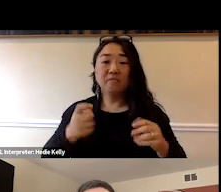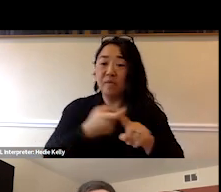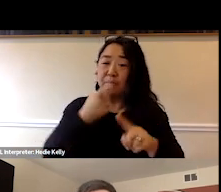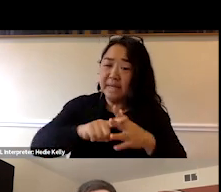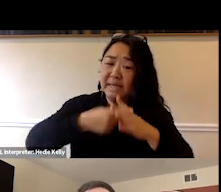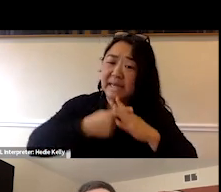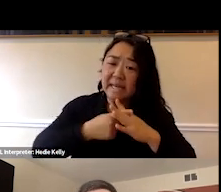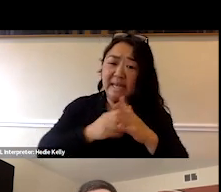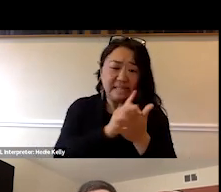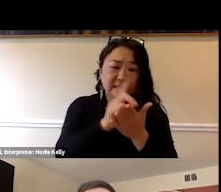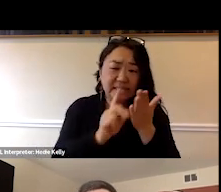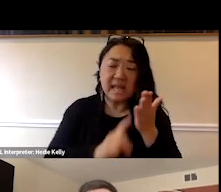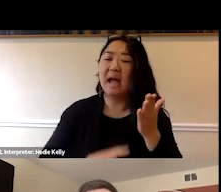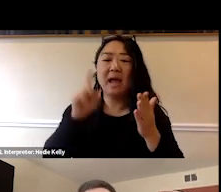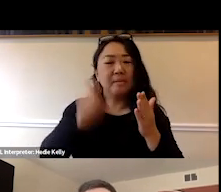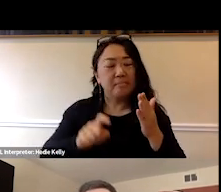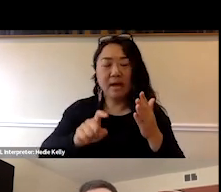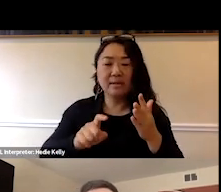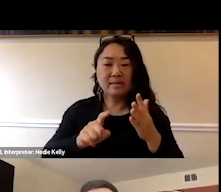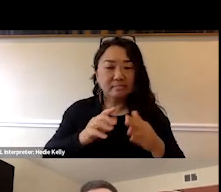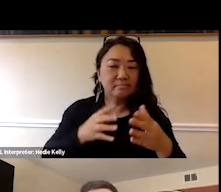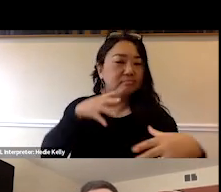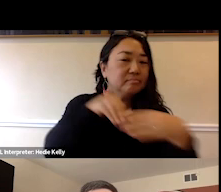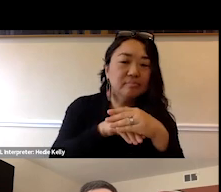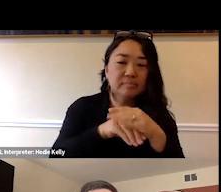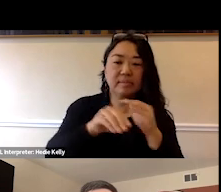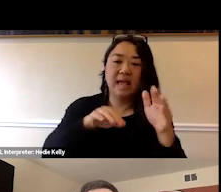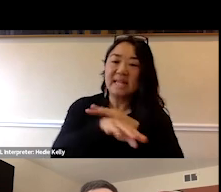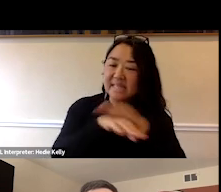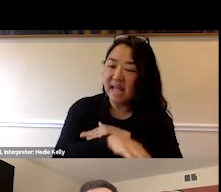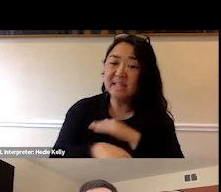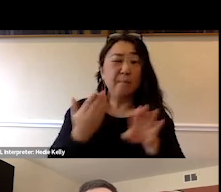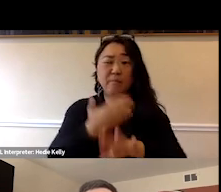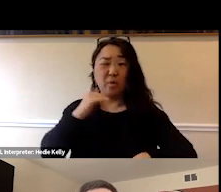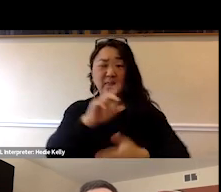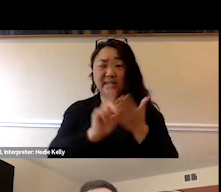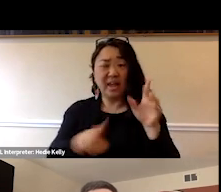Right. That starts with design, or even I would say even before that, before we get to design.